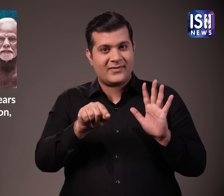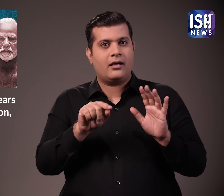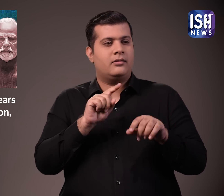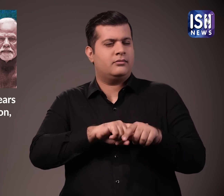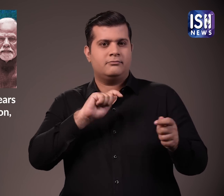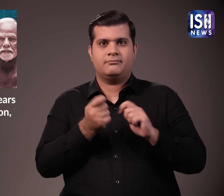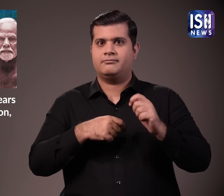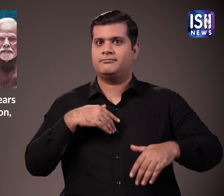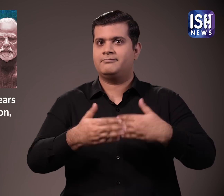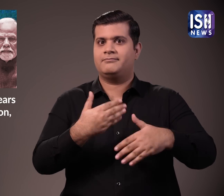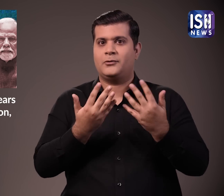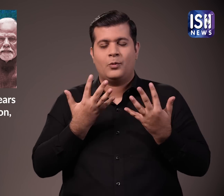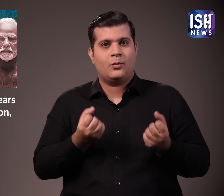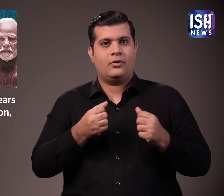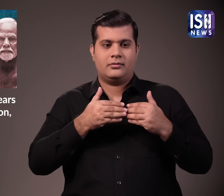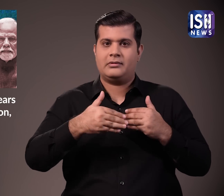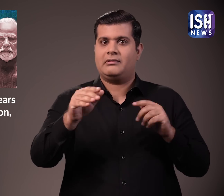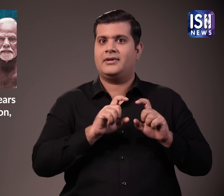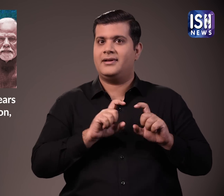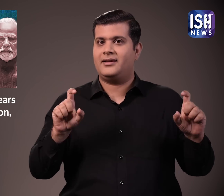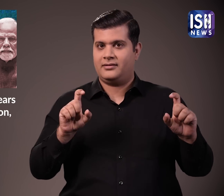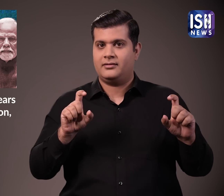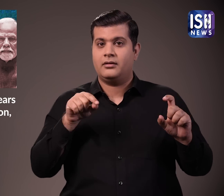The election process needs to be changed to make it more efficient.